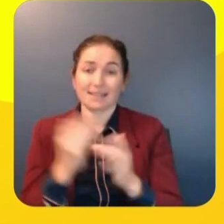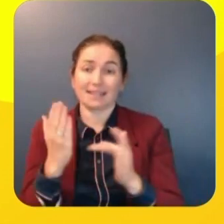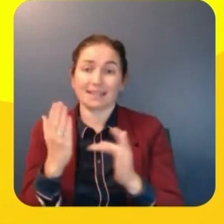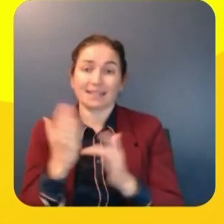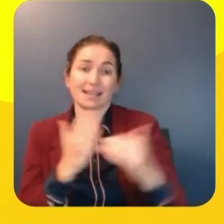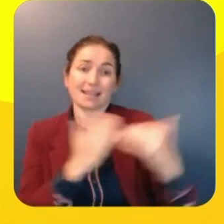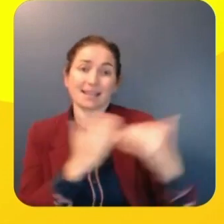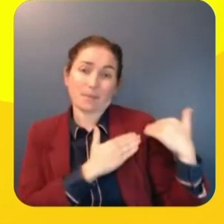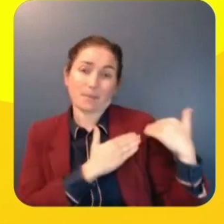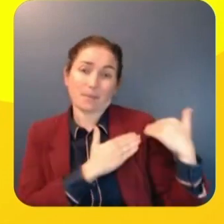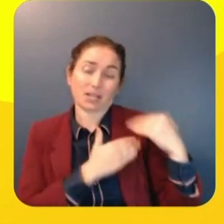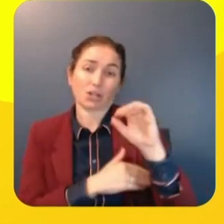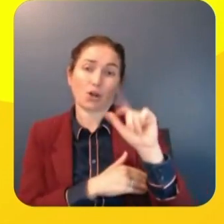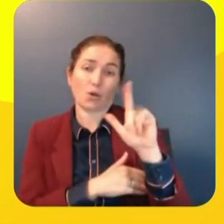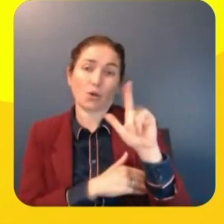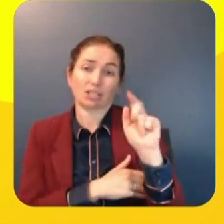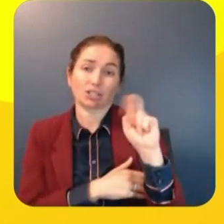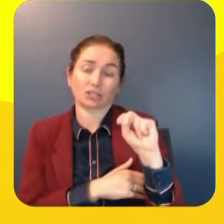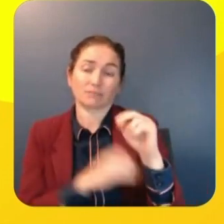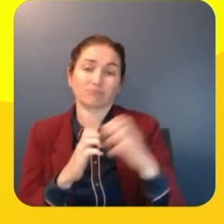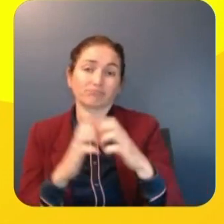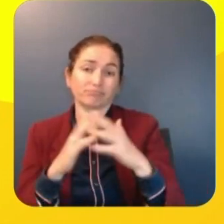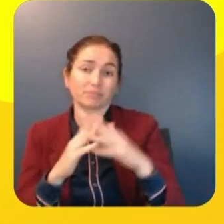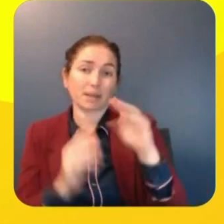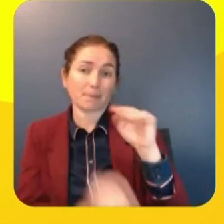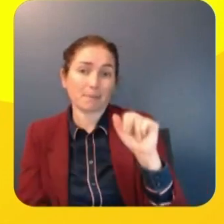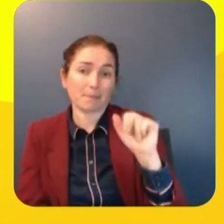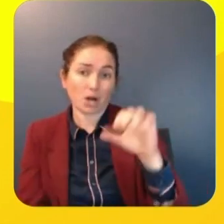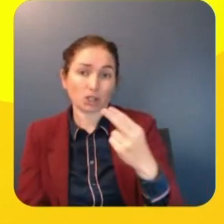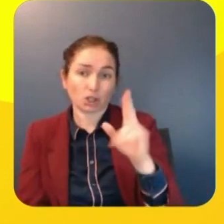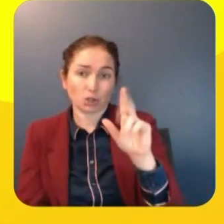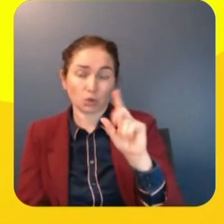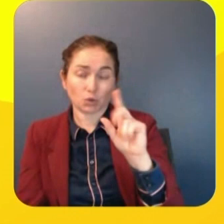Launched in March 2022 and incubated by Aspen Digital and BSR,